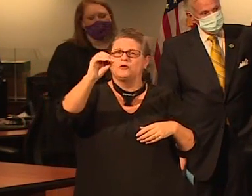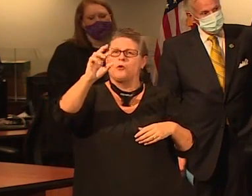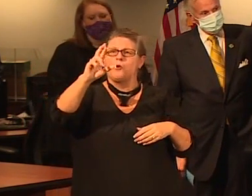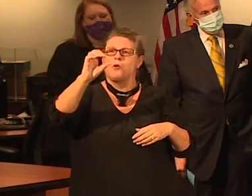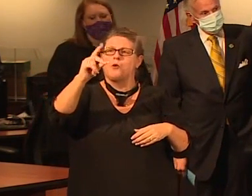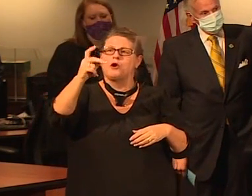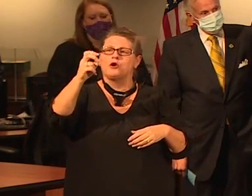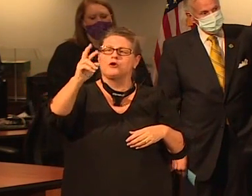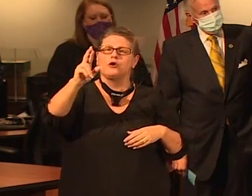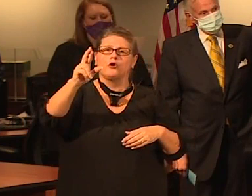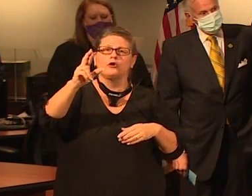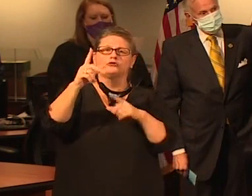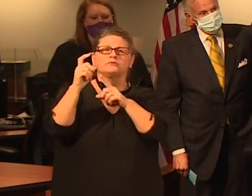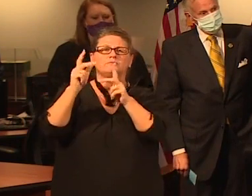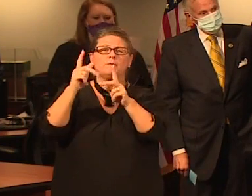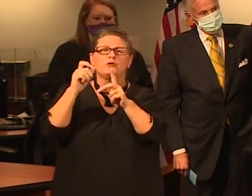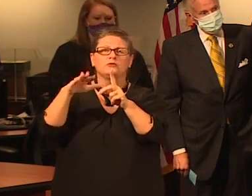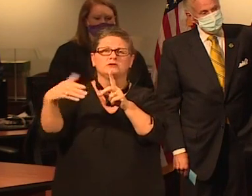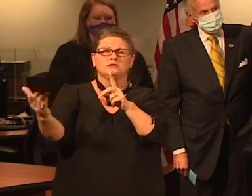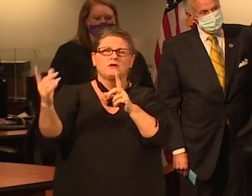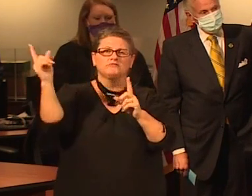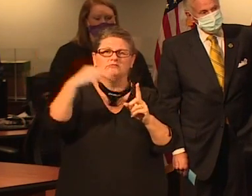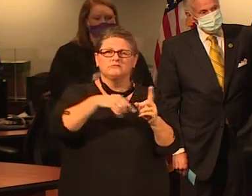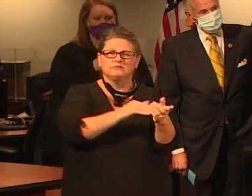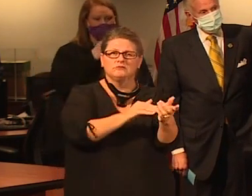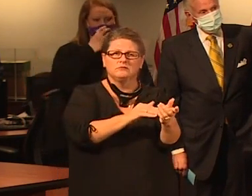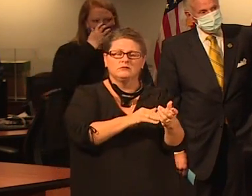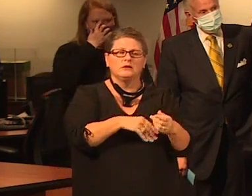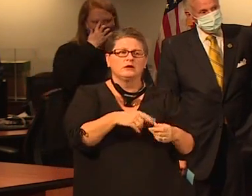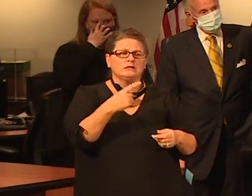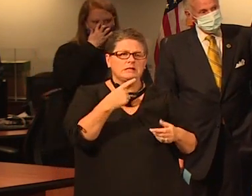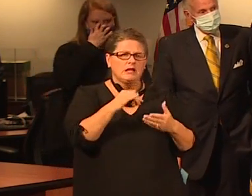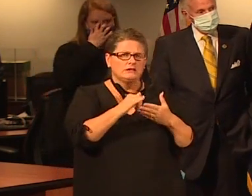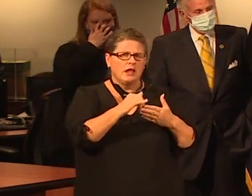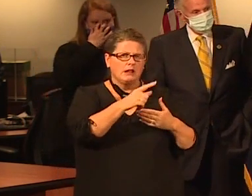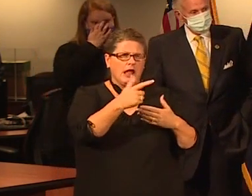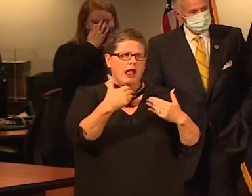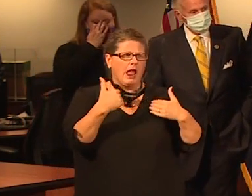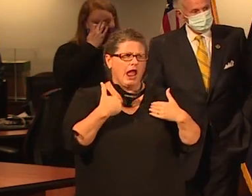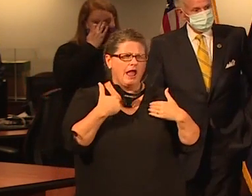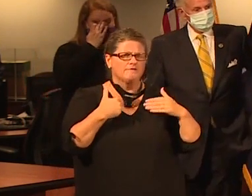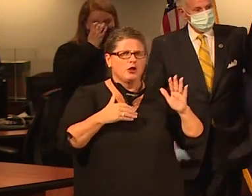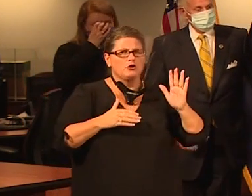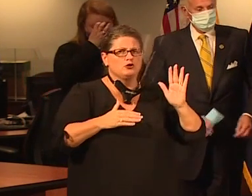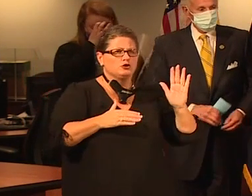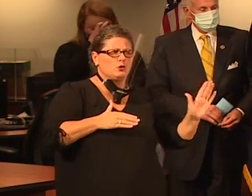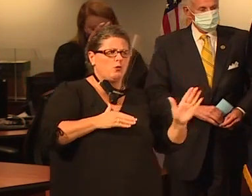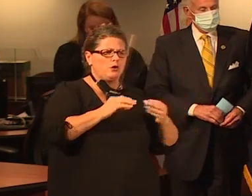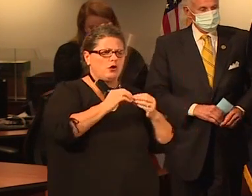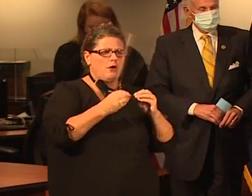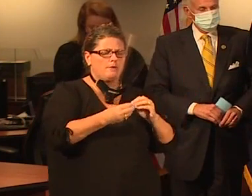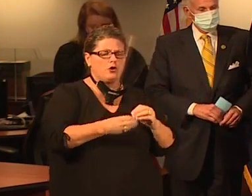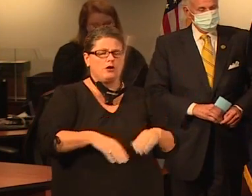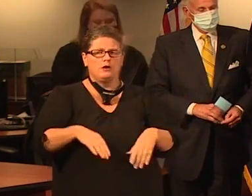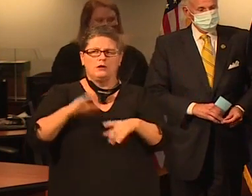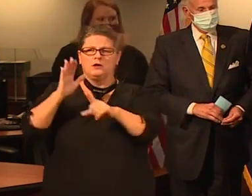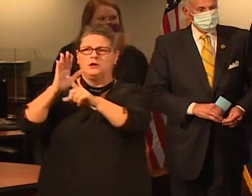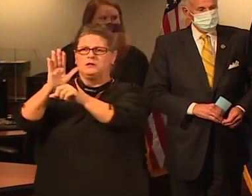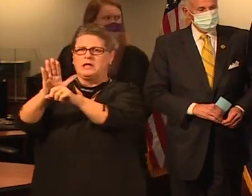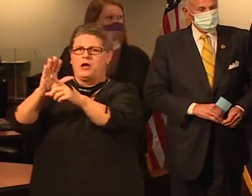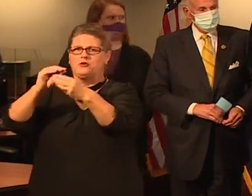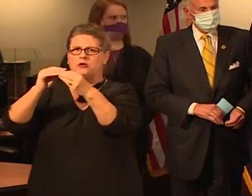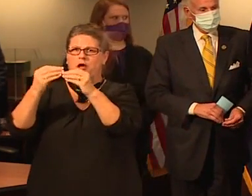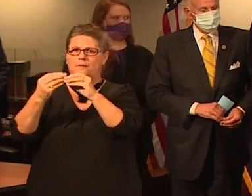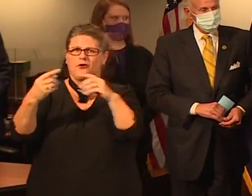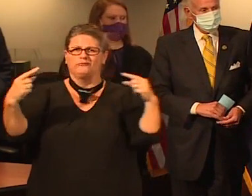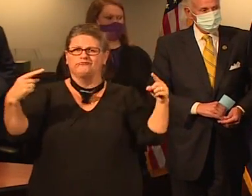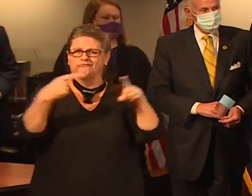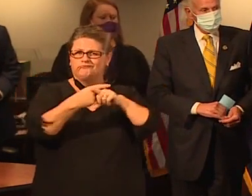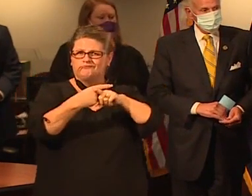MY SECOND QUESTION, I SPOKEN TO A COUPLE OF CORONERS IN THE PAST FEW DAYS AND SAYING THEY HAD INCONSISTENCIES WITH THE DEATH REPORTING OF